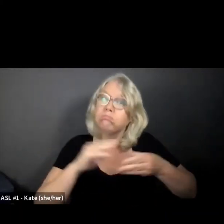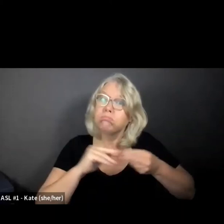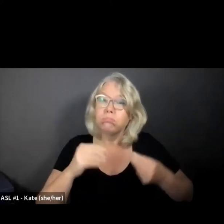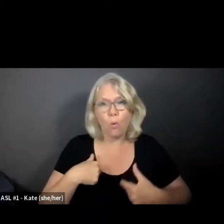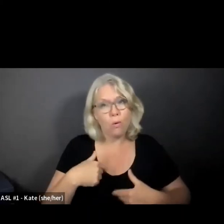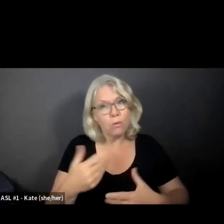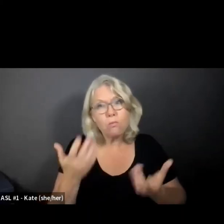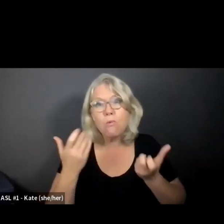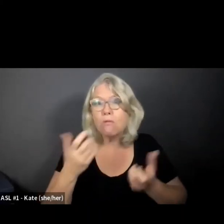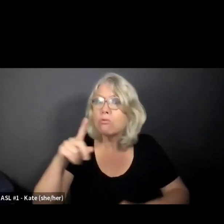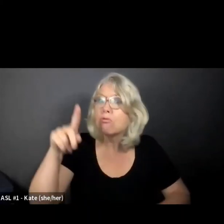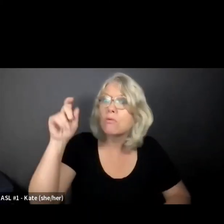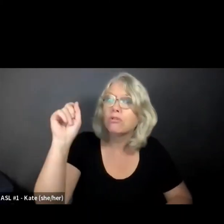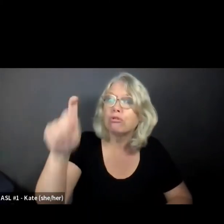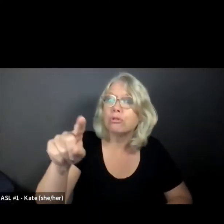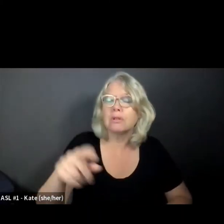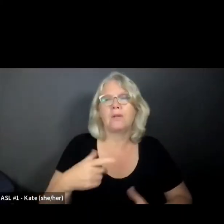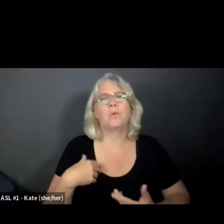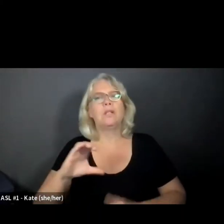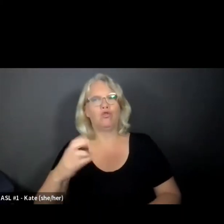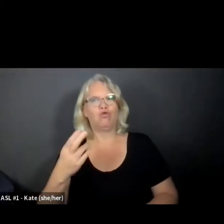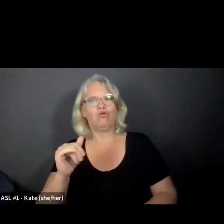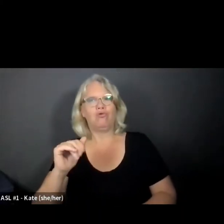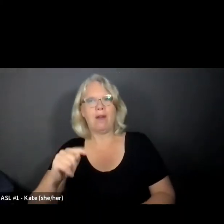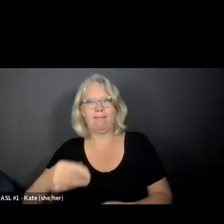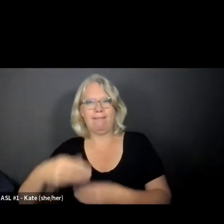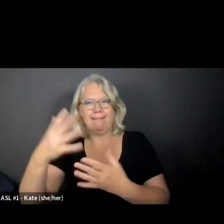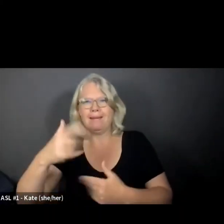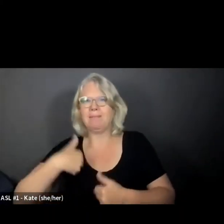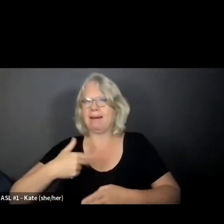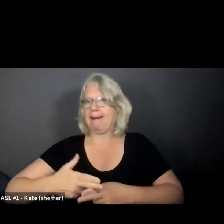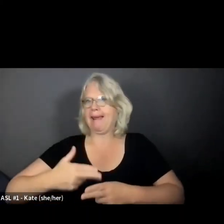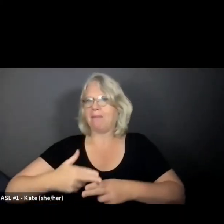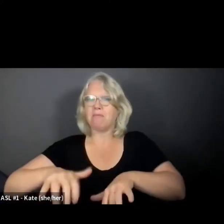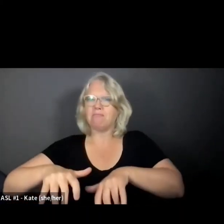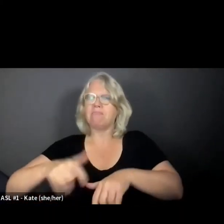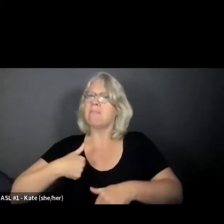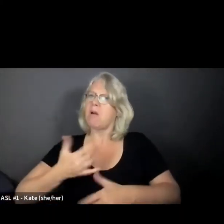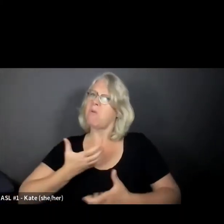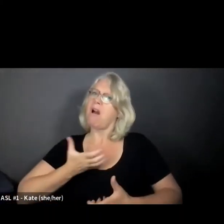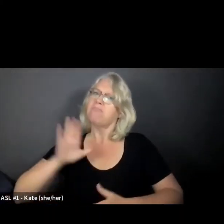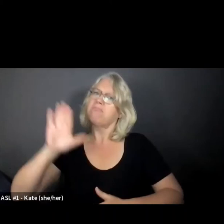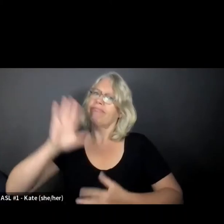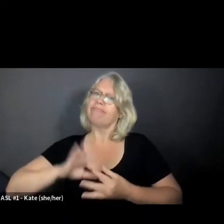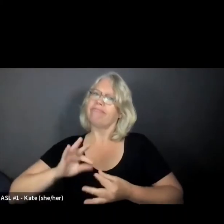THE MODERATOR WILL KEEP A LIST AND CALL YOUR NAME WHEN IT'S YOUR TURN.